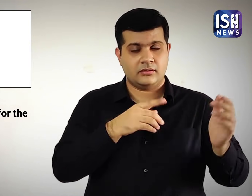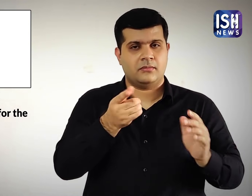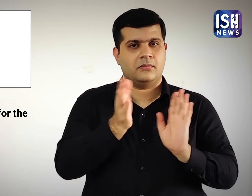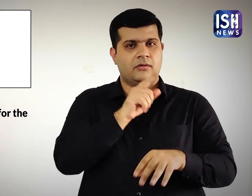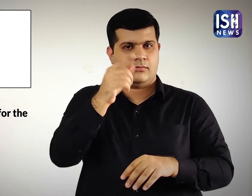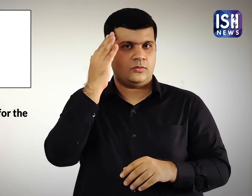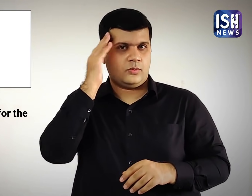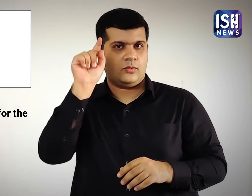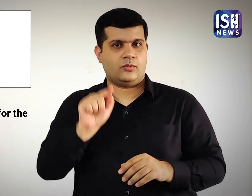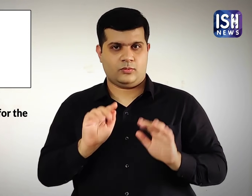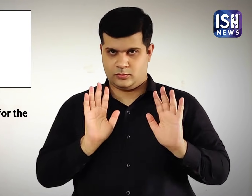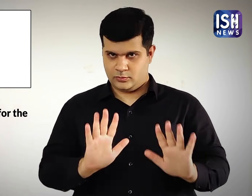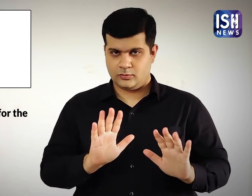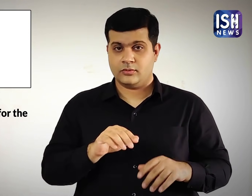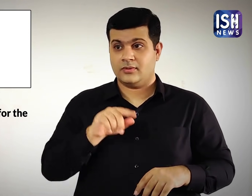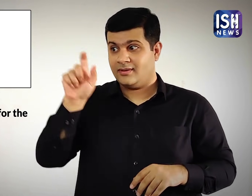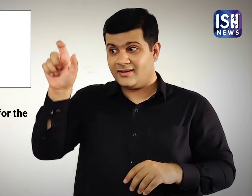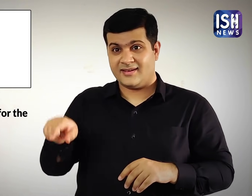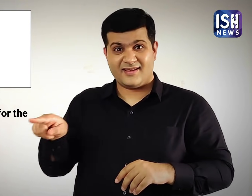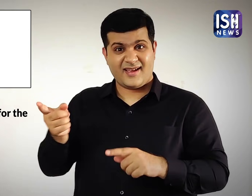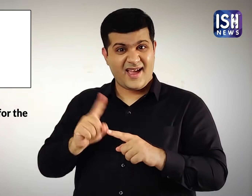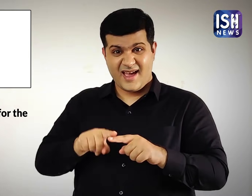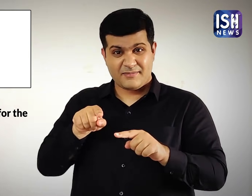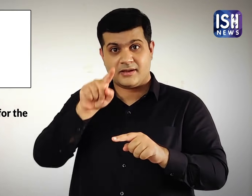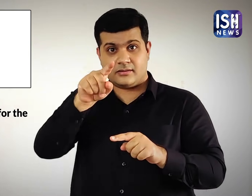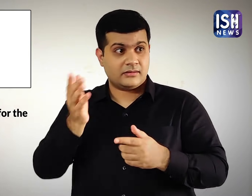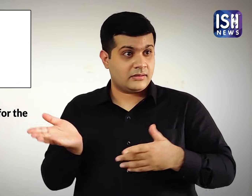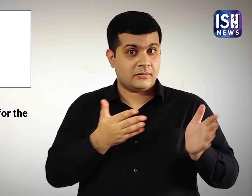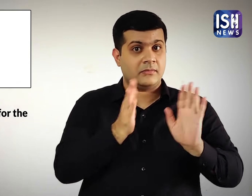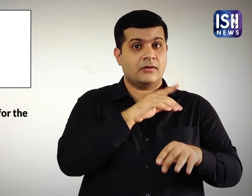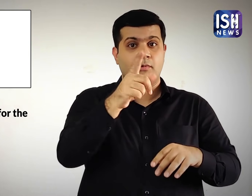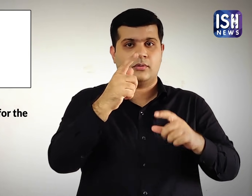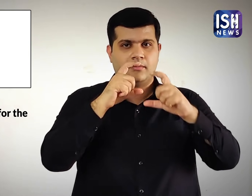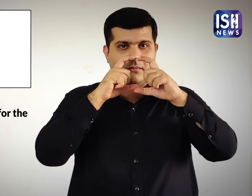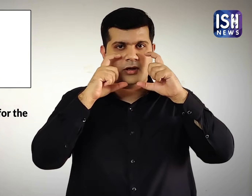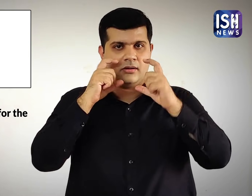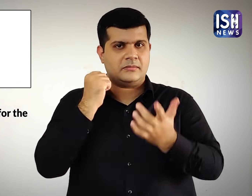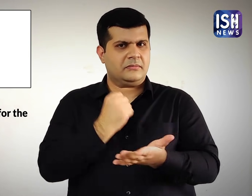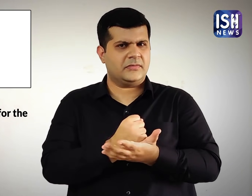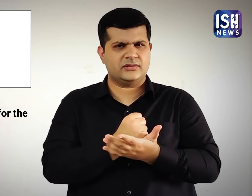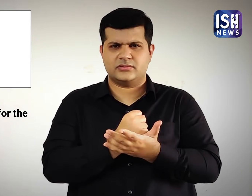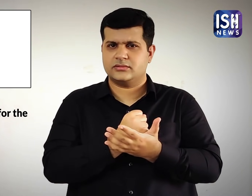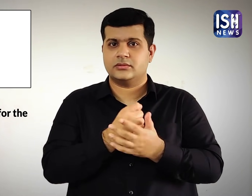these are the points you need to remember. Wear a medical mask.